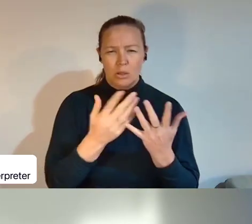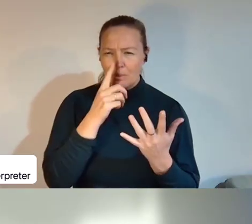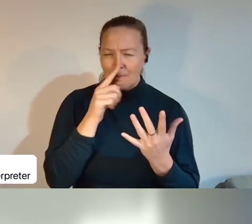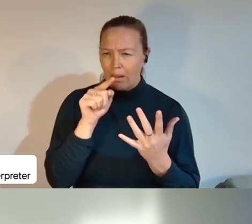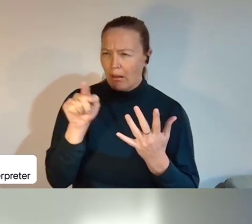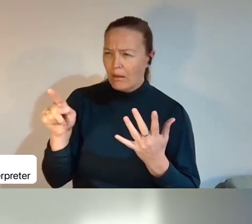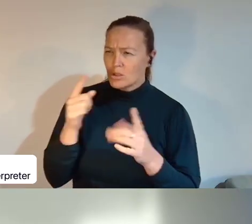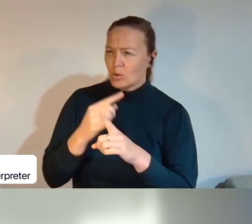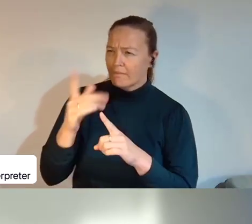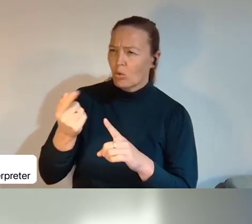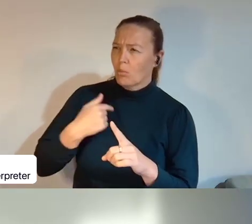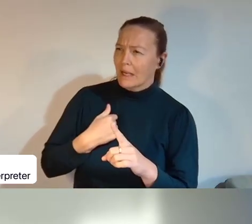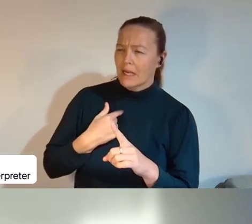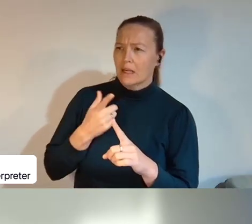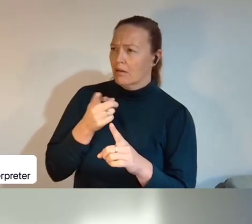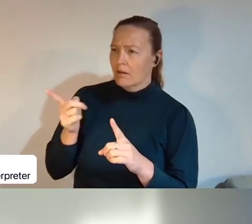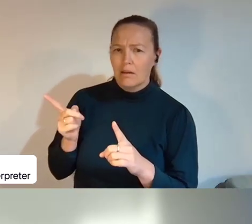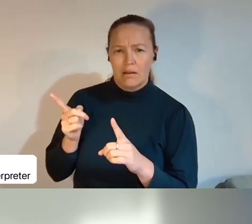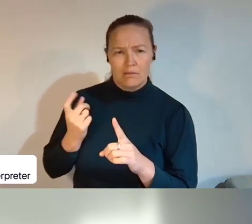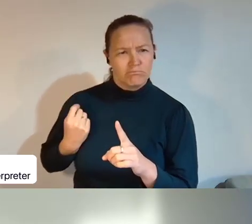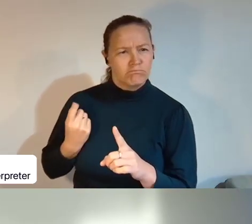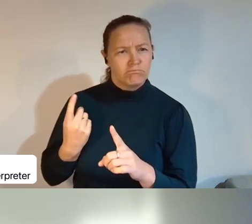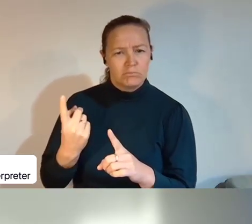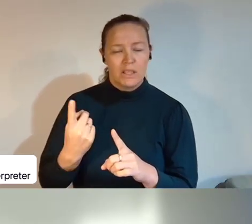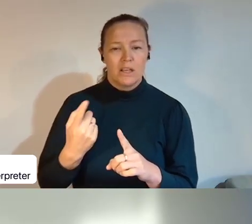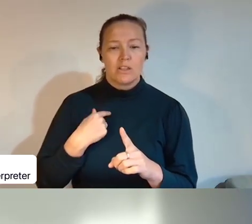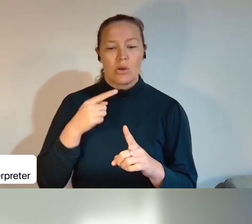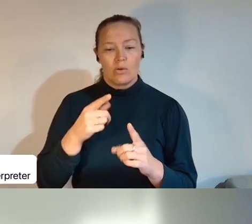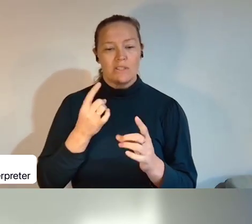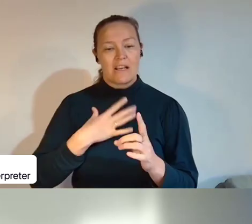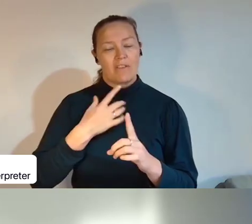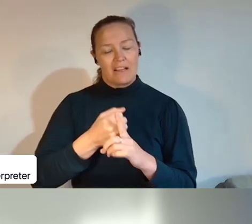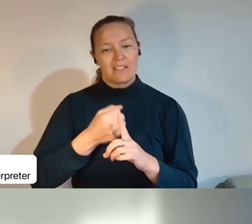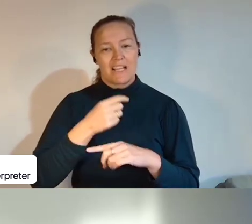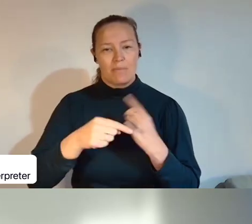self advocacy is about recognising that people with intellectual disability already have voices